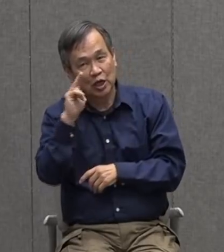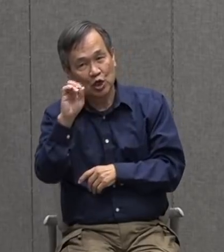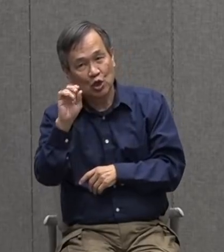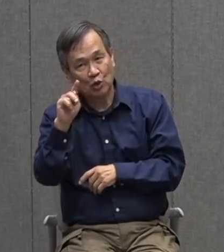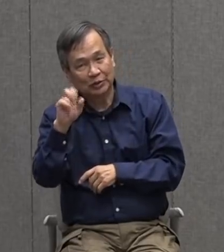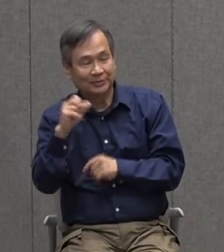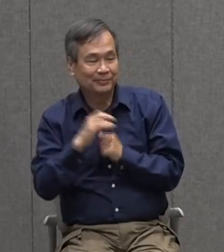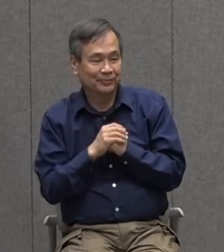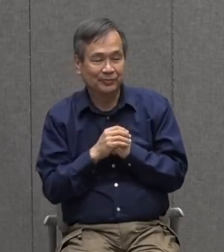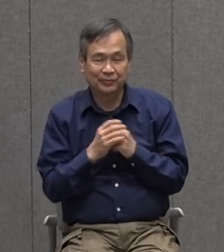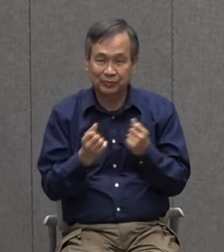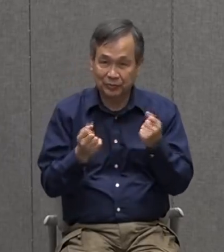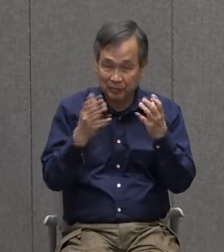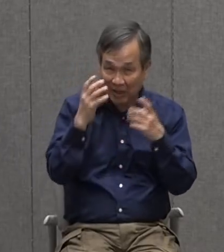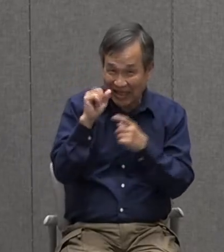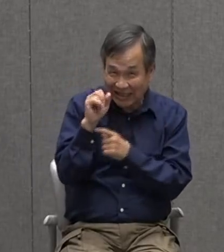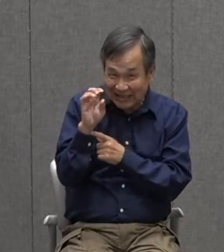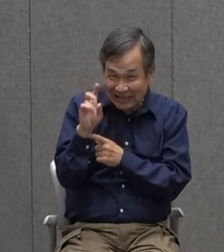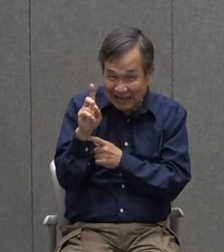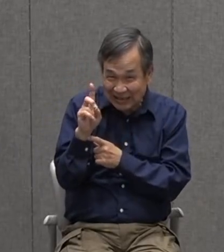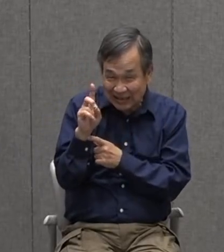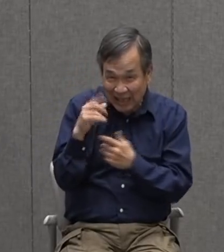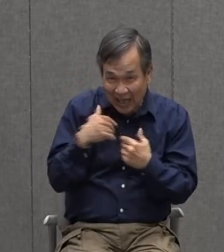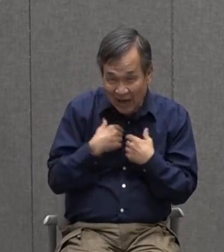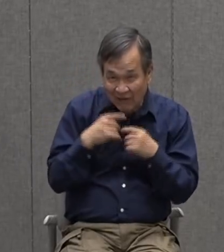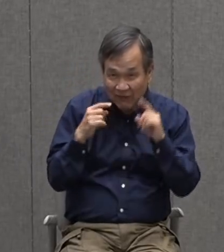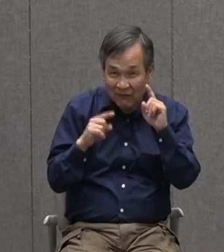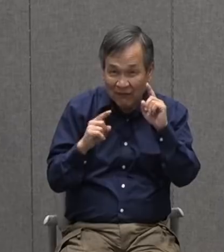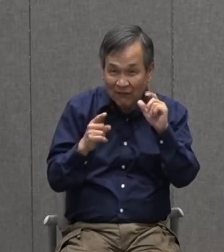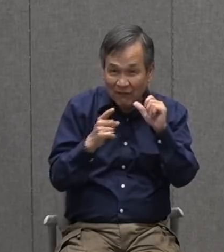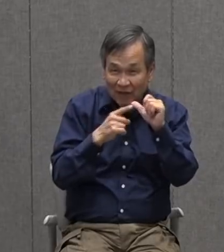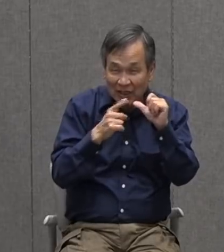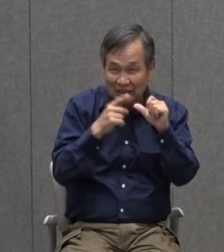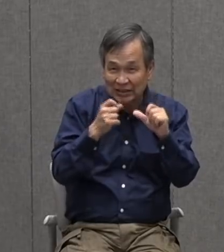How many seeds do we have on year one?